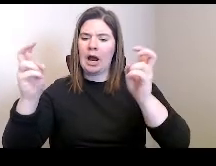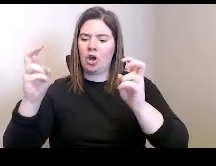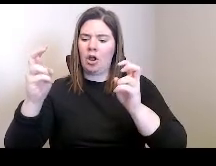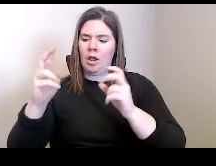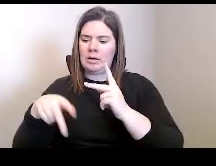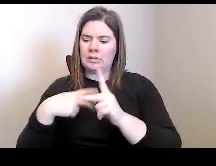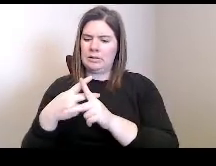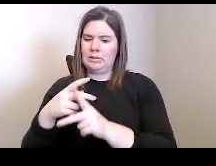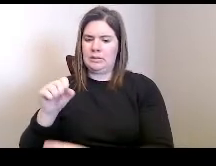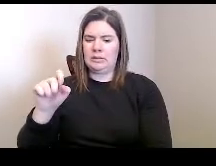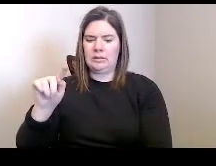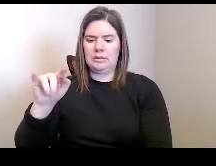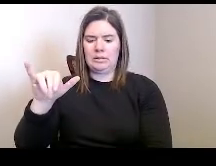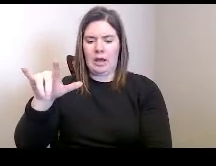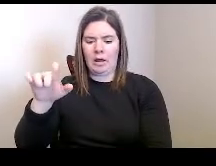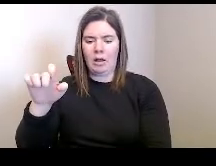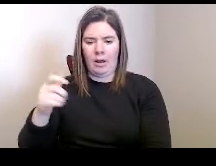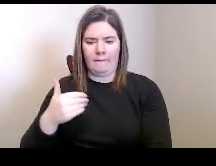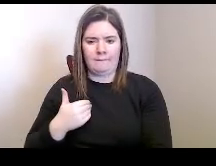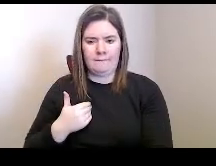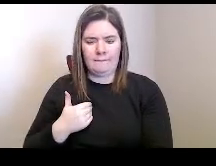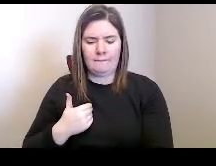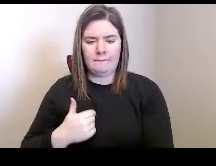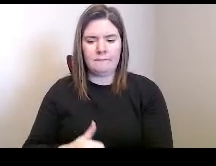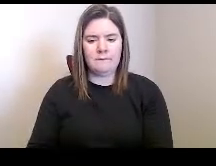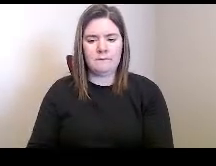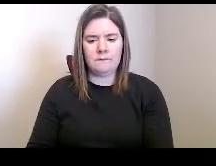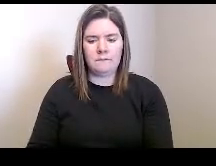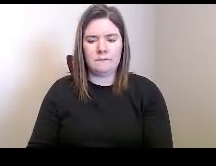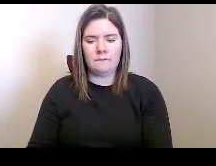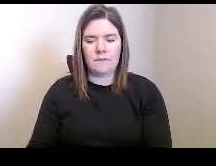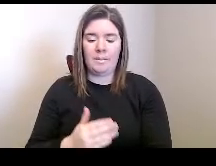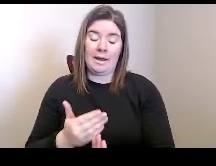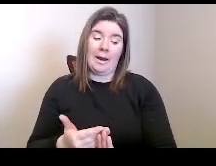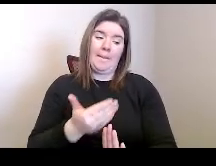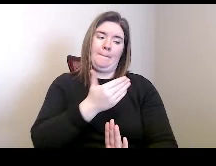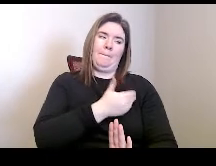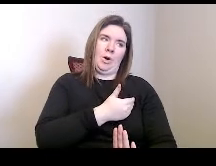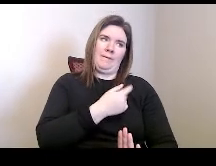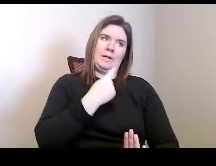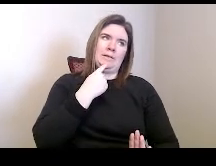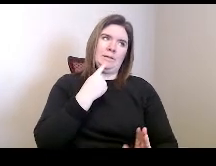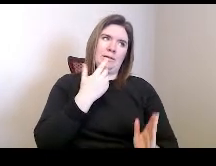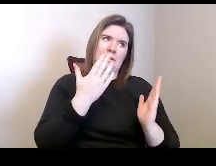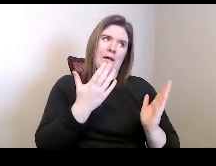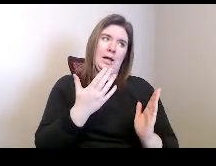Now, now previous guidance would say well select the title style within Word, but I'm going to